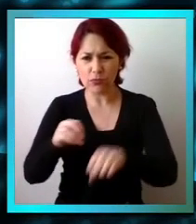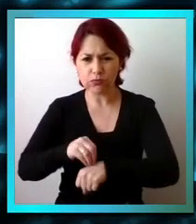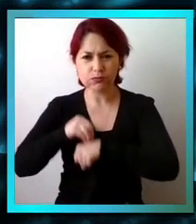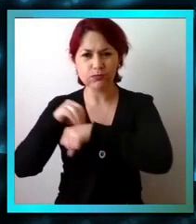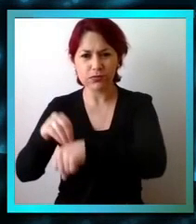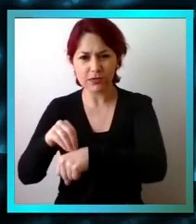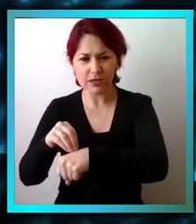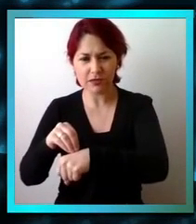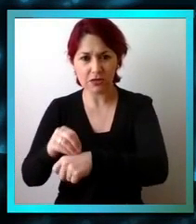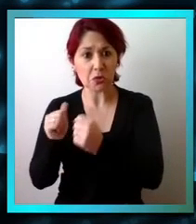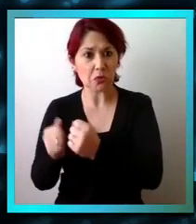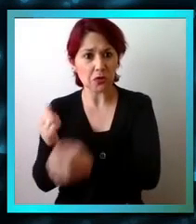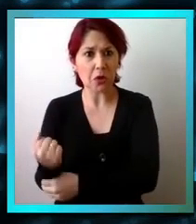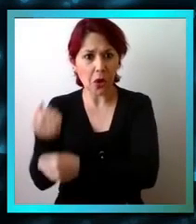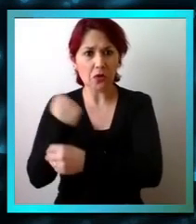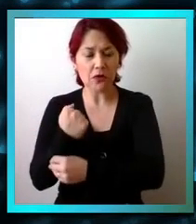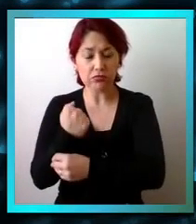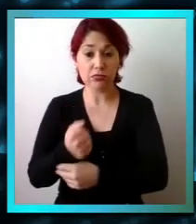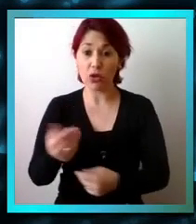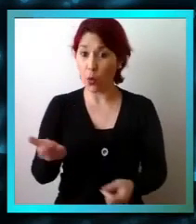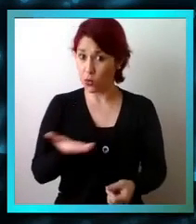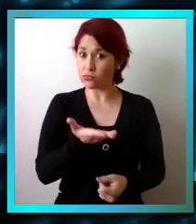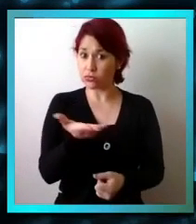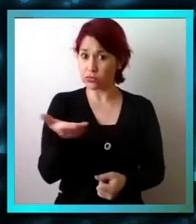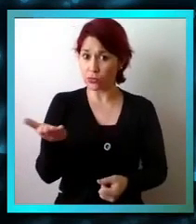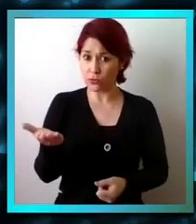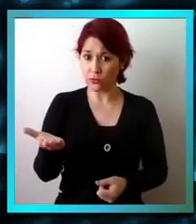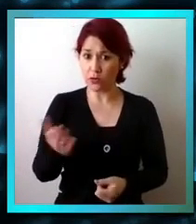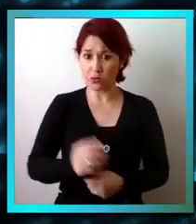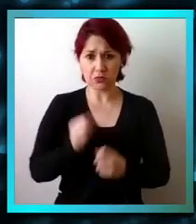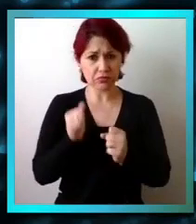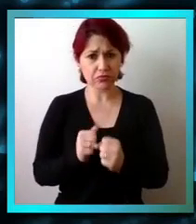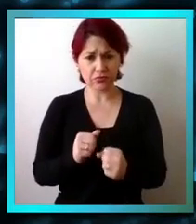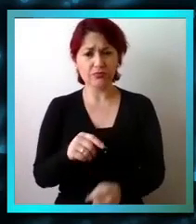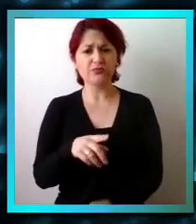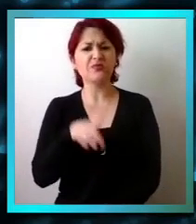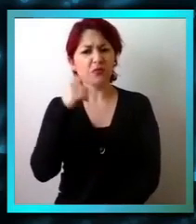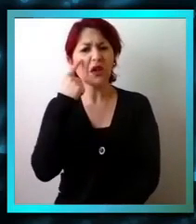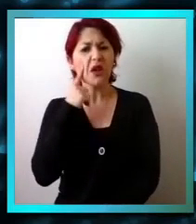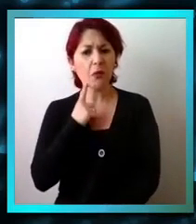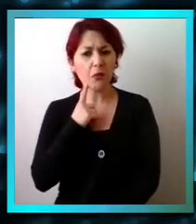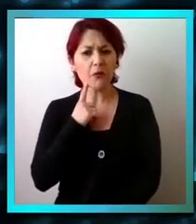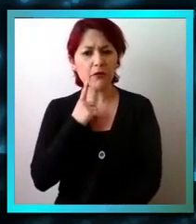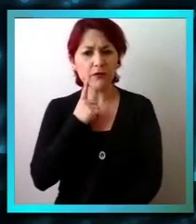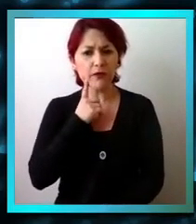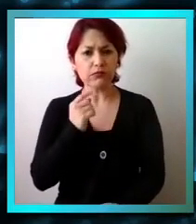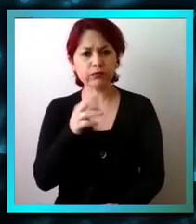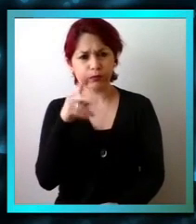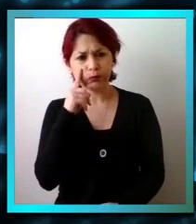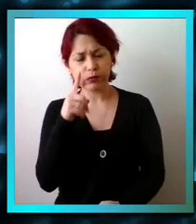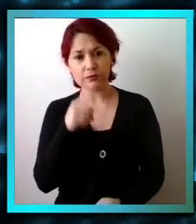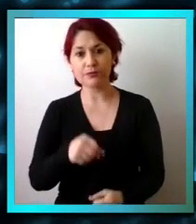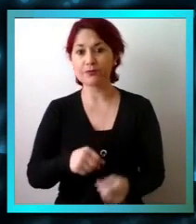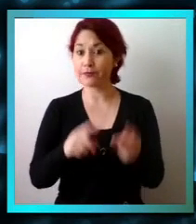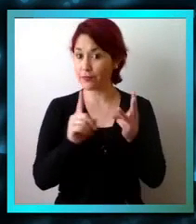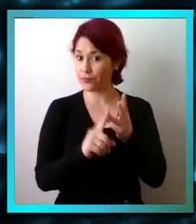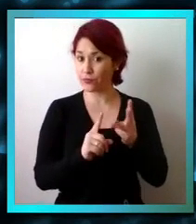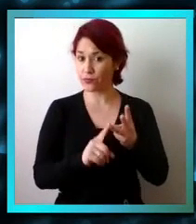uh okay the third type of the cyber attacks that's attacks on uh industrial systems on infrastructure